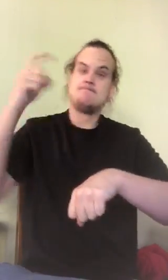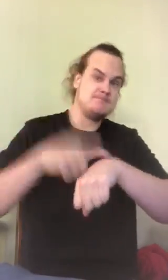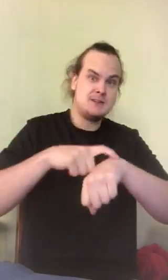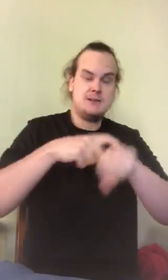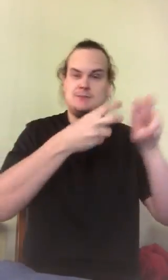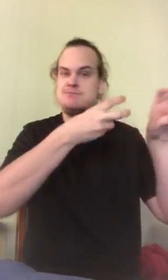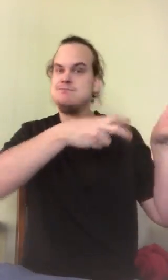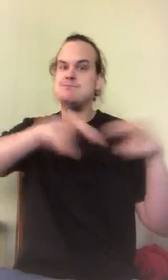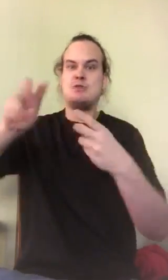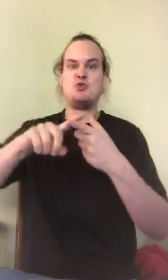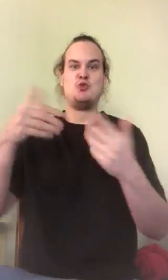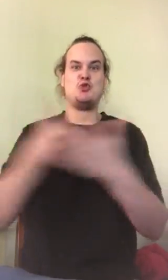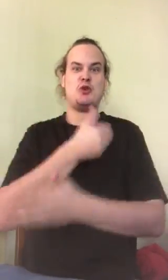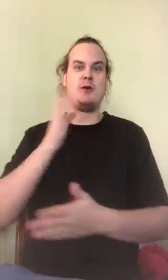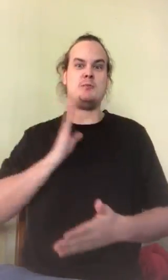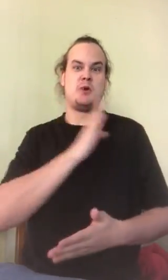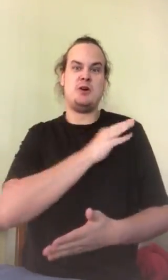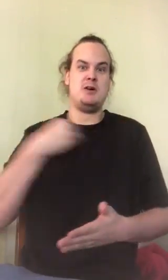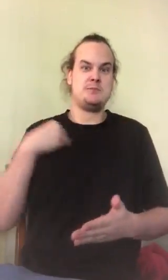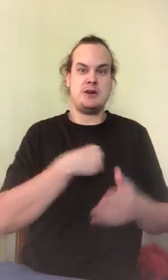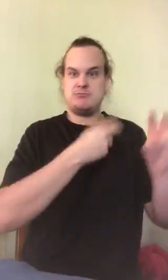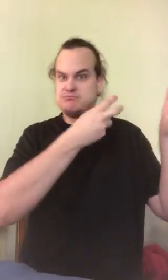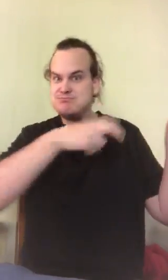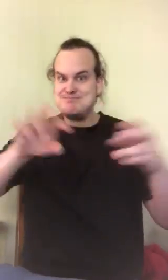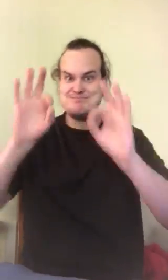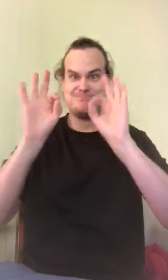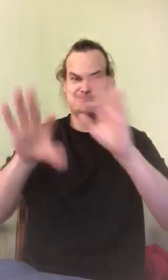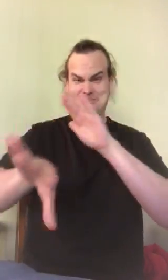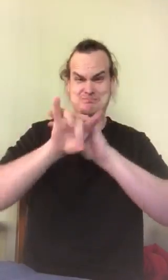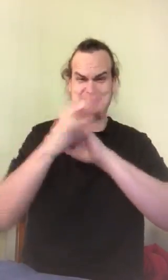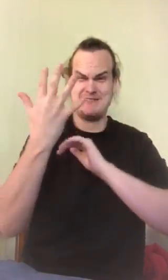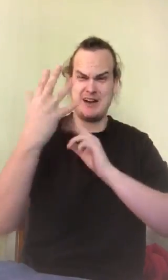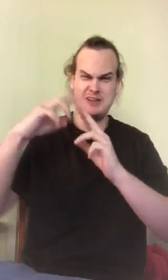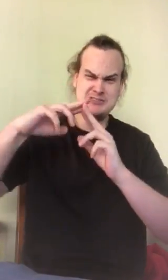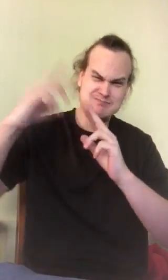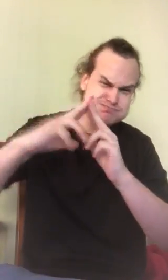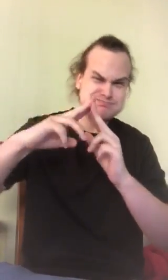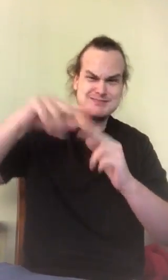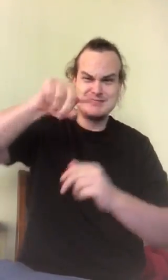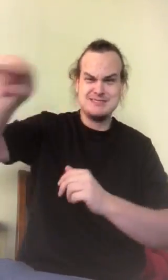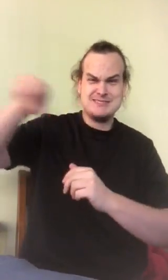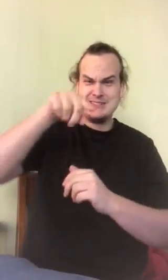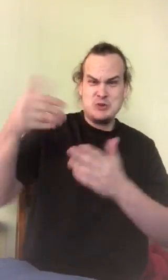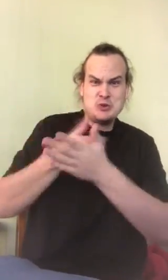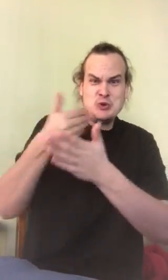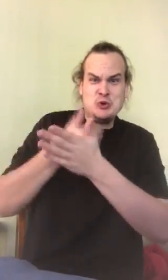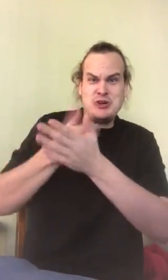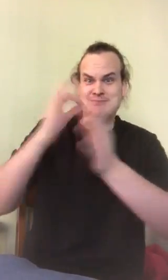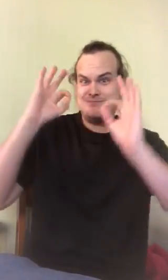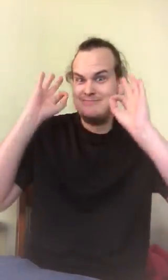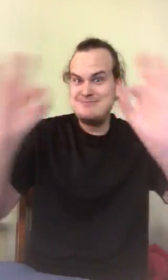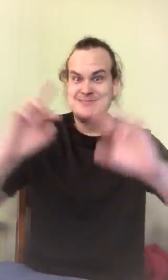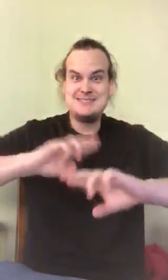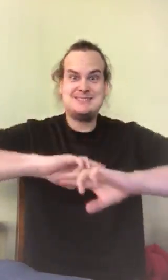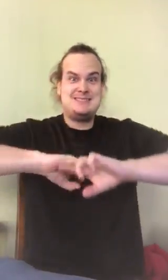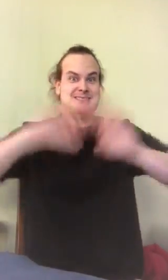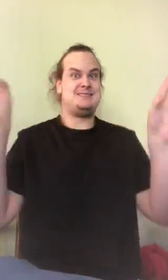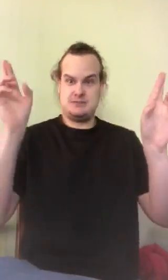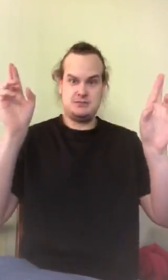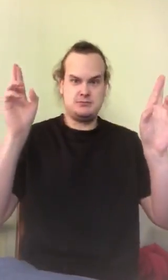When time comes up to transfer DCARA to new board member We had choose an five amazing new Board members Everything was going well